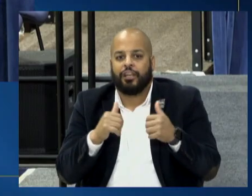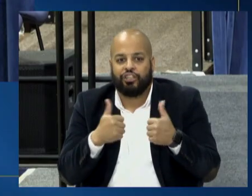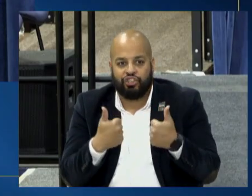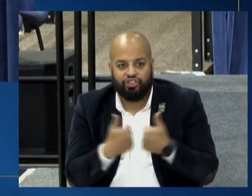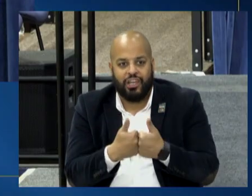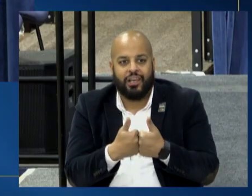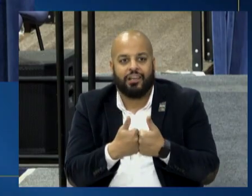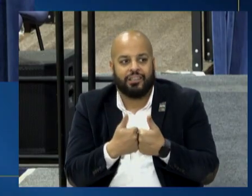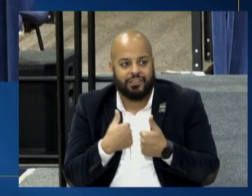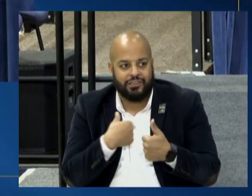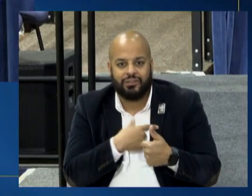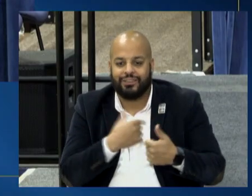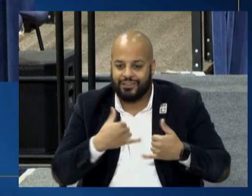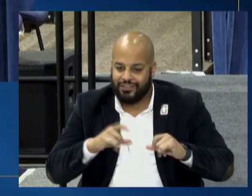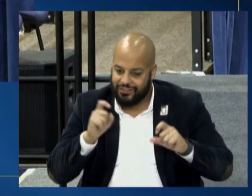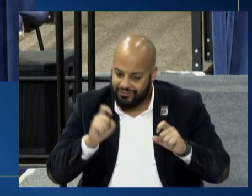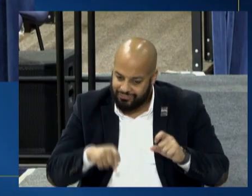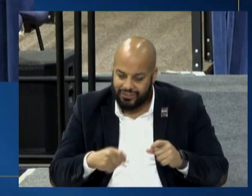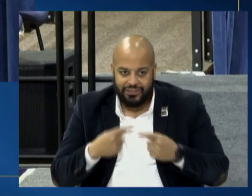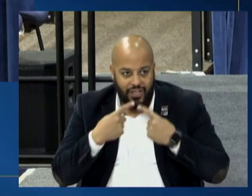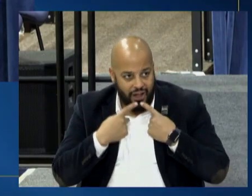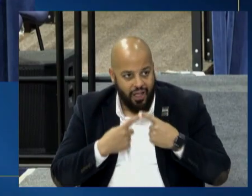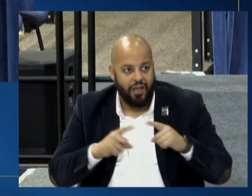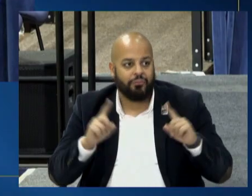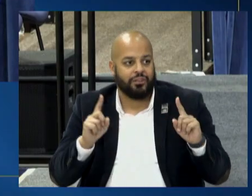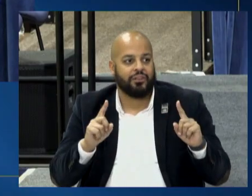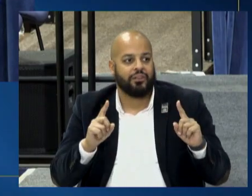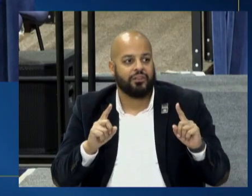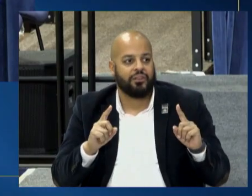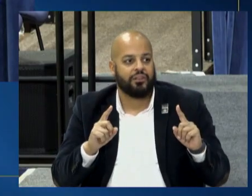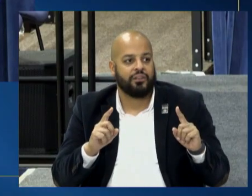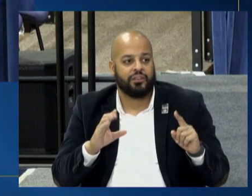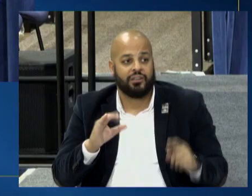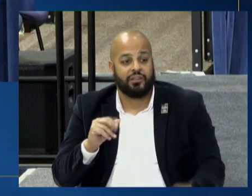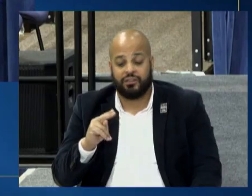when it comes to this area of healthcare. And CancerX is a really great example of